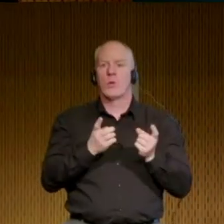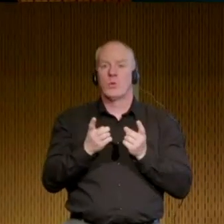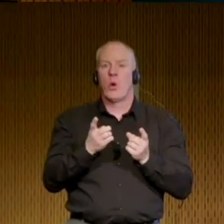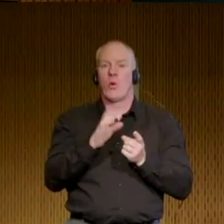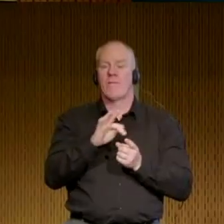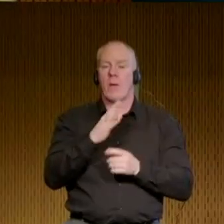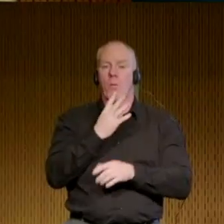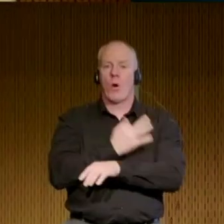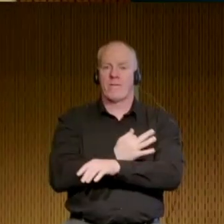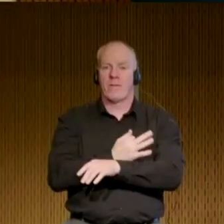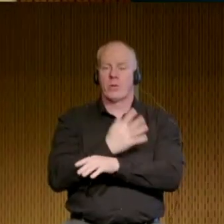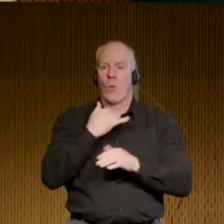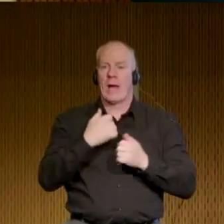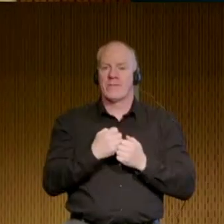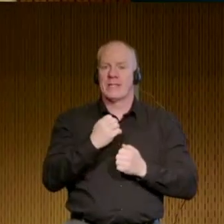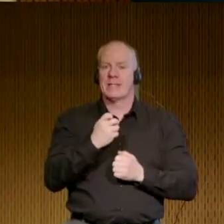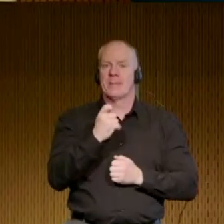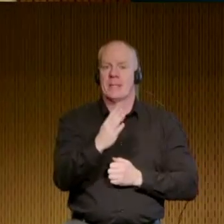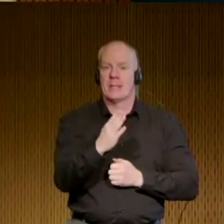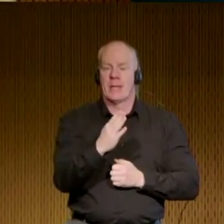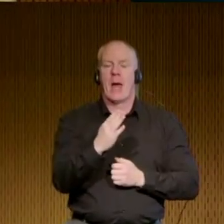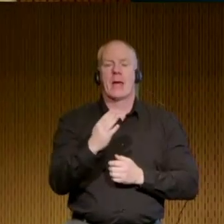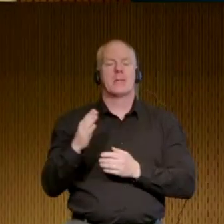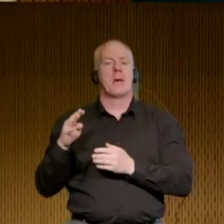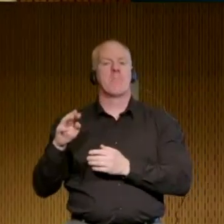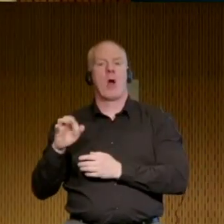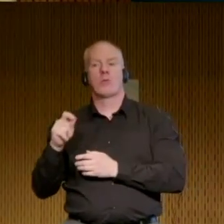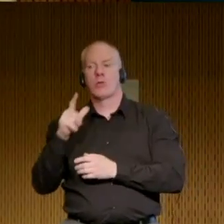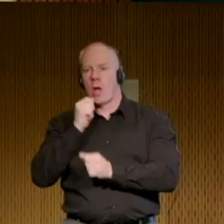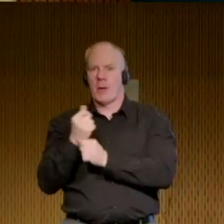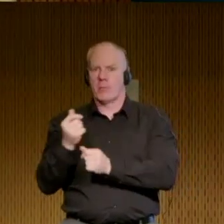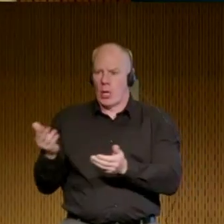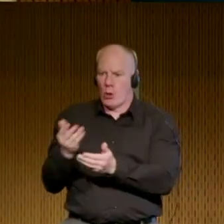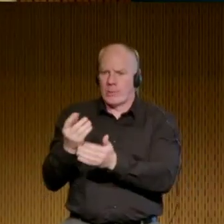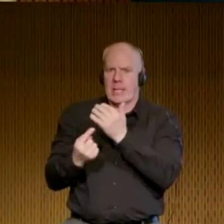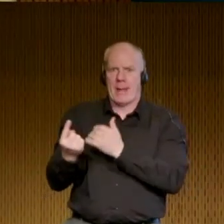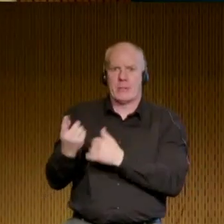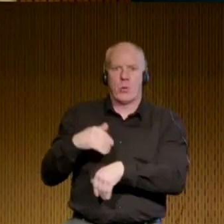and Margaret's going to talk to you more about fostering independence in the classroom. So